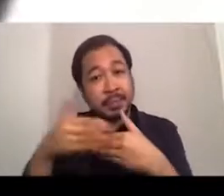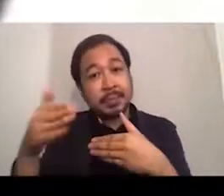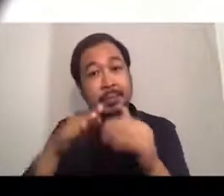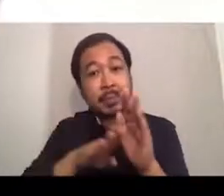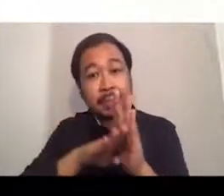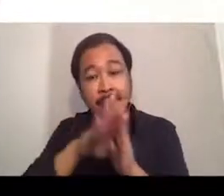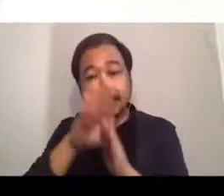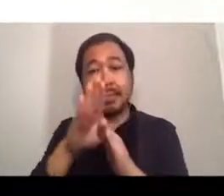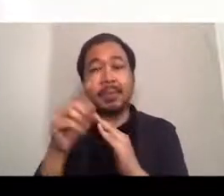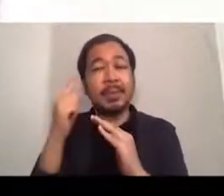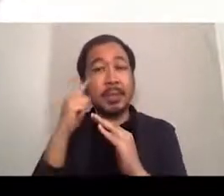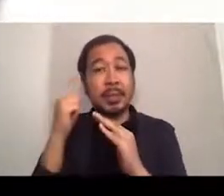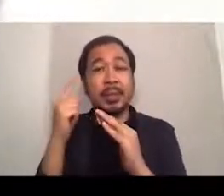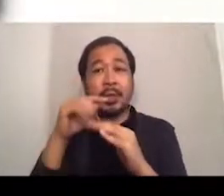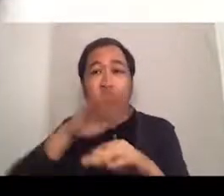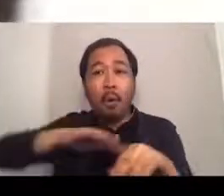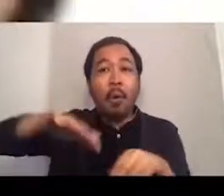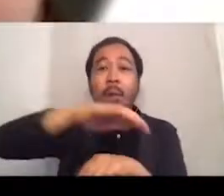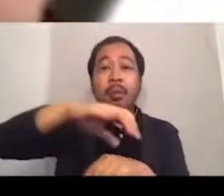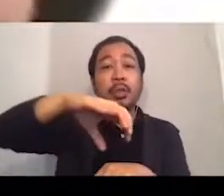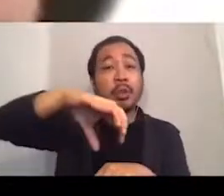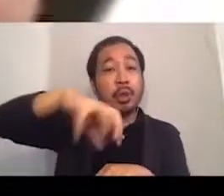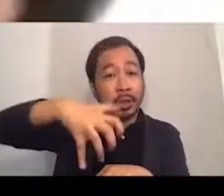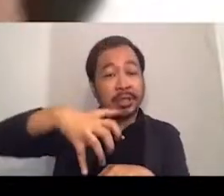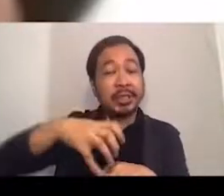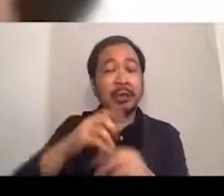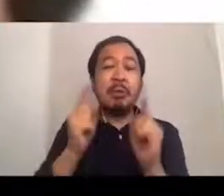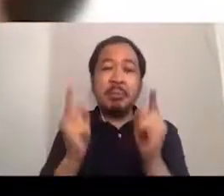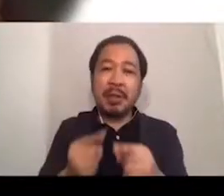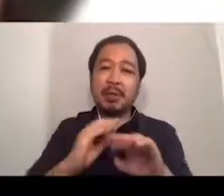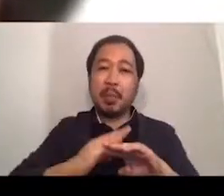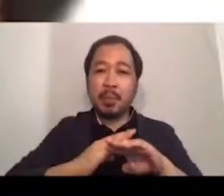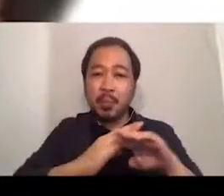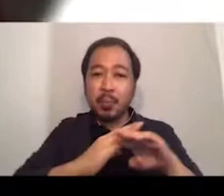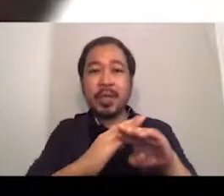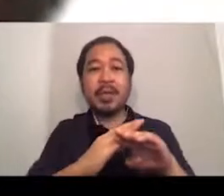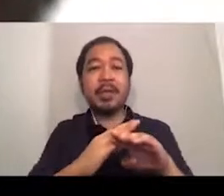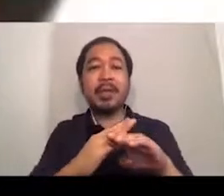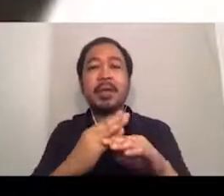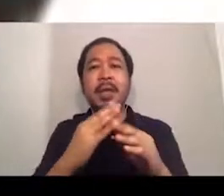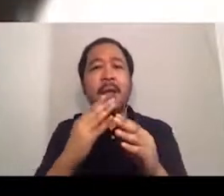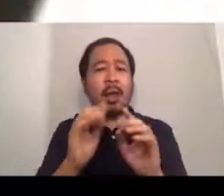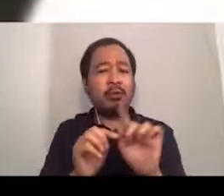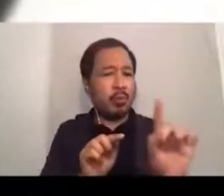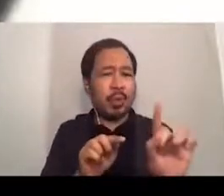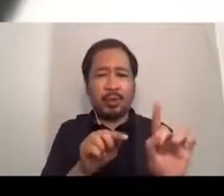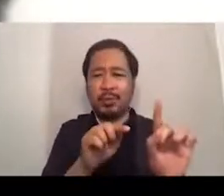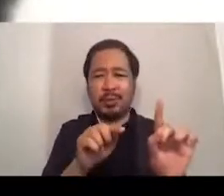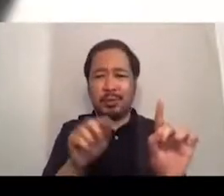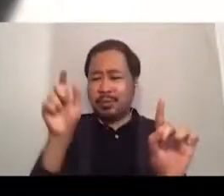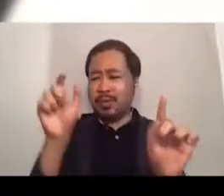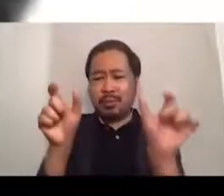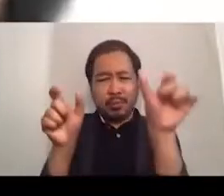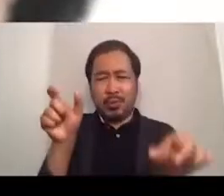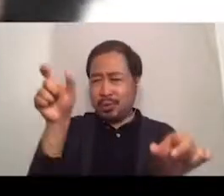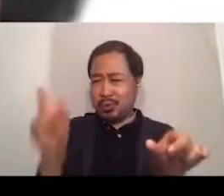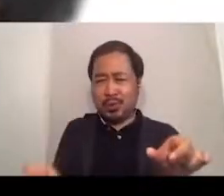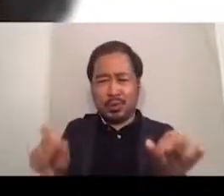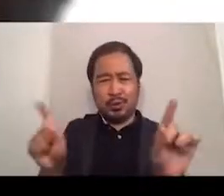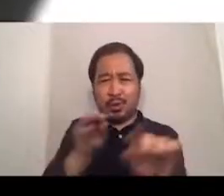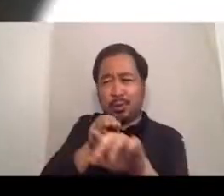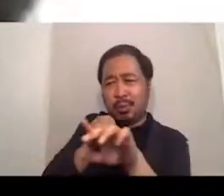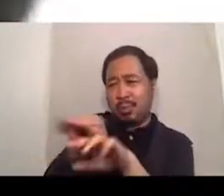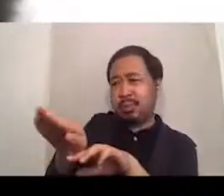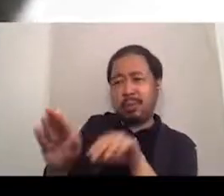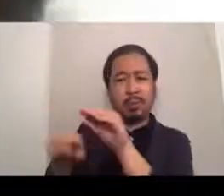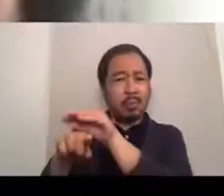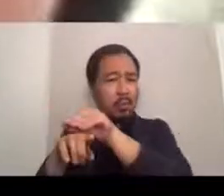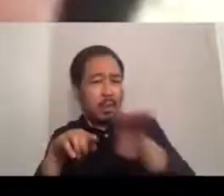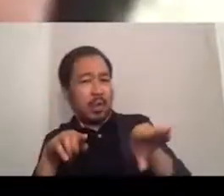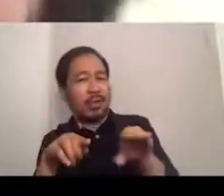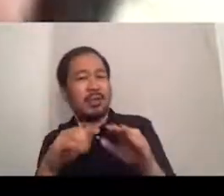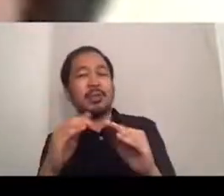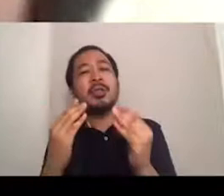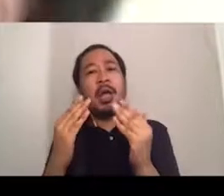And hence the Association is working very closely with the Ministry of Health to provide training to coordinate the training of personal protective equipment